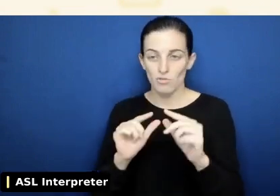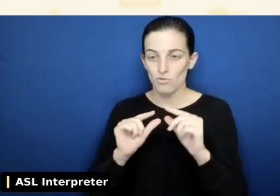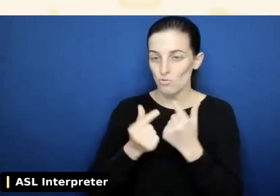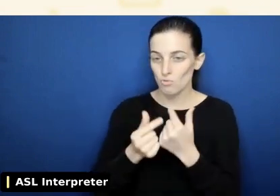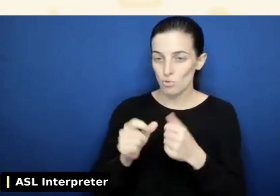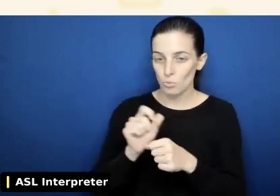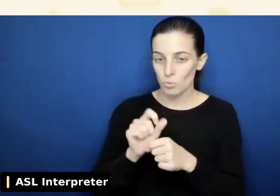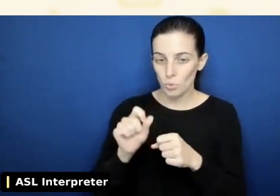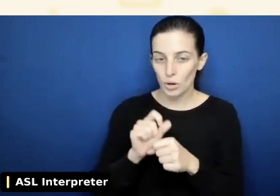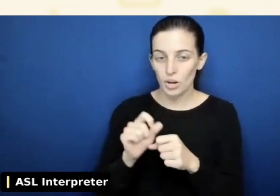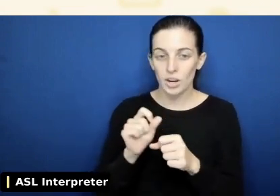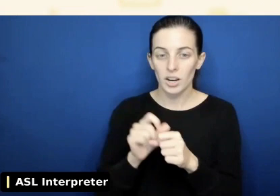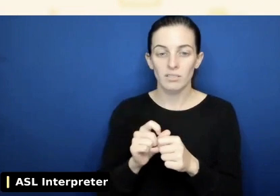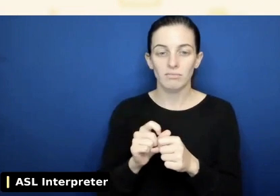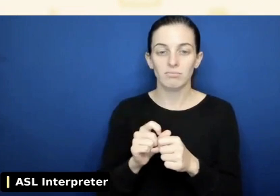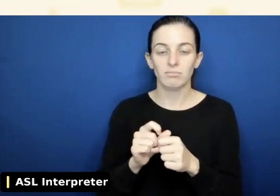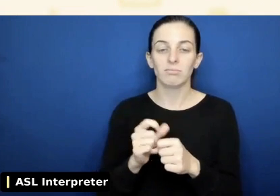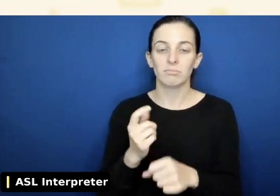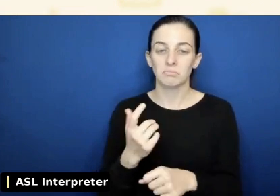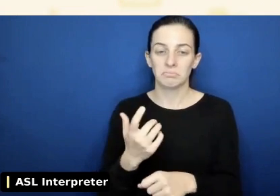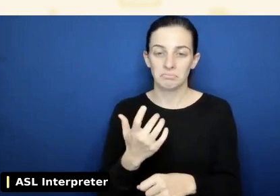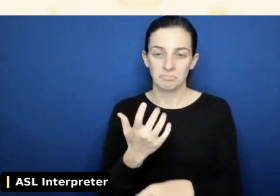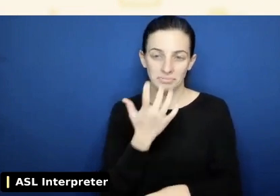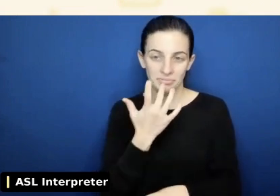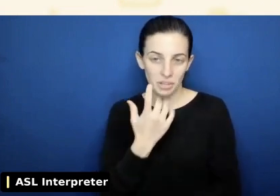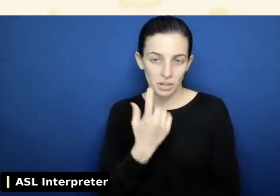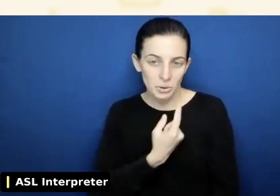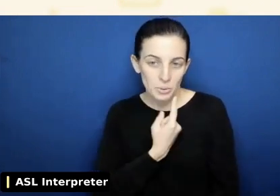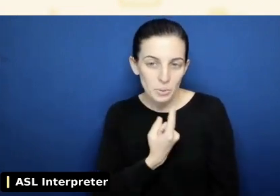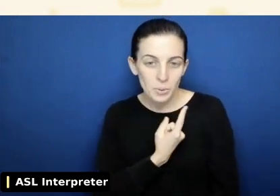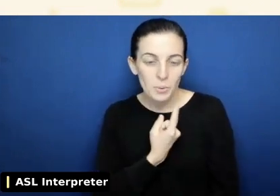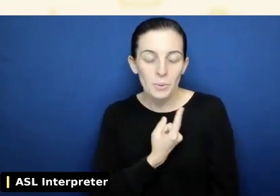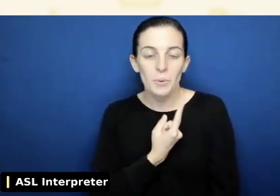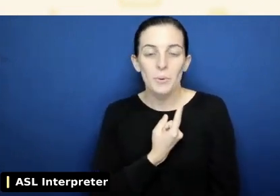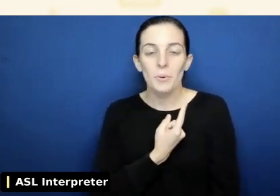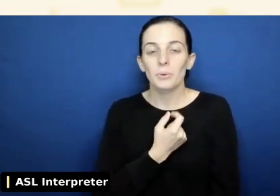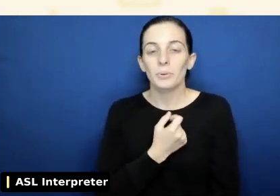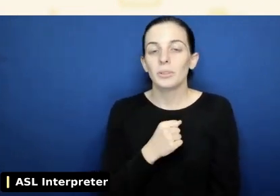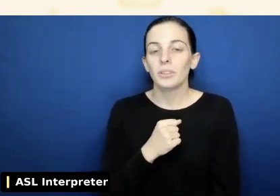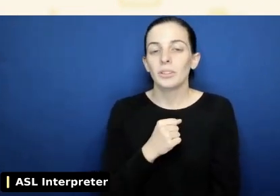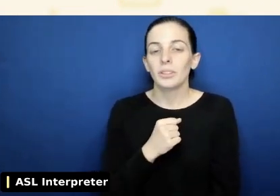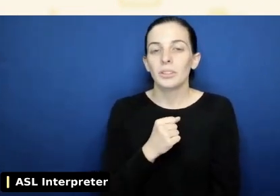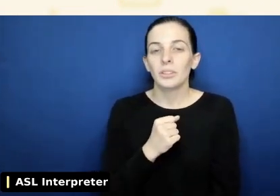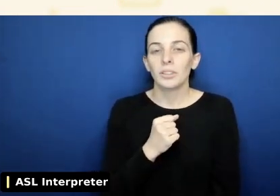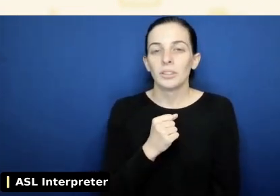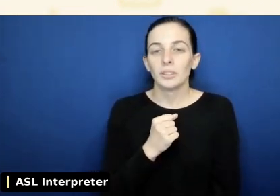of people, and they may not all have a disorder,